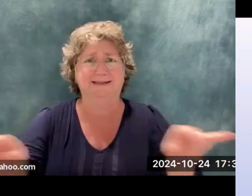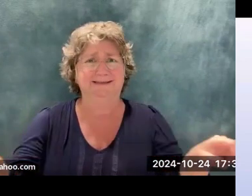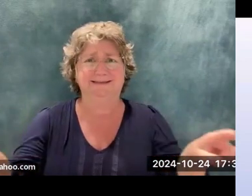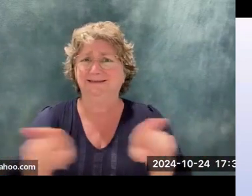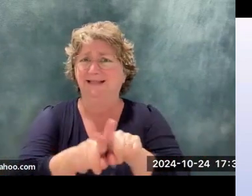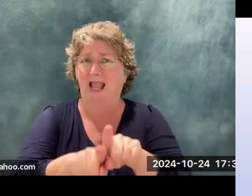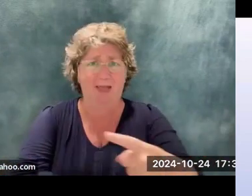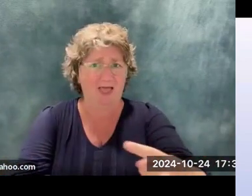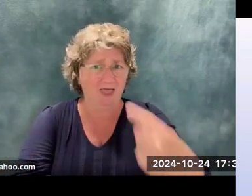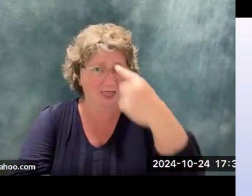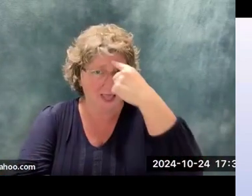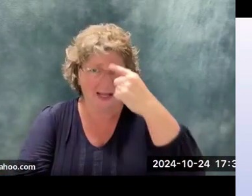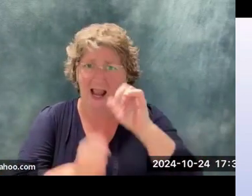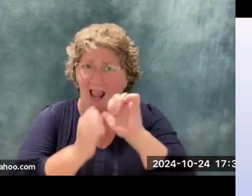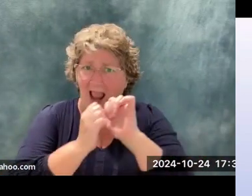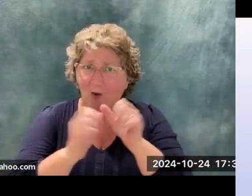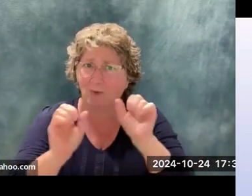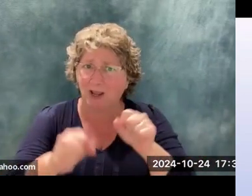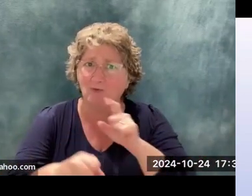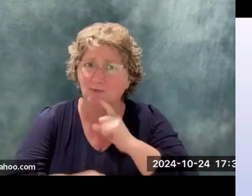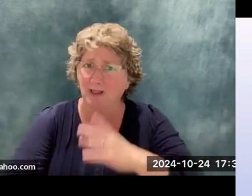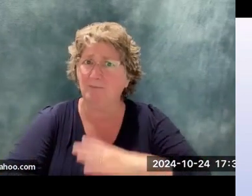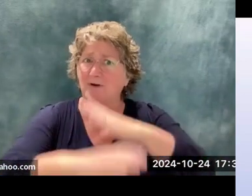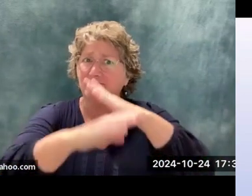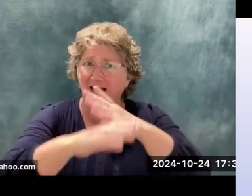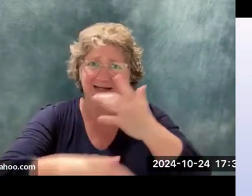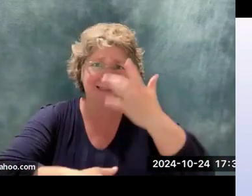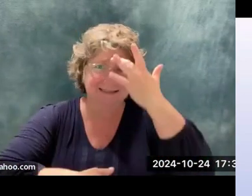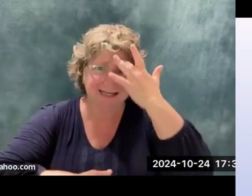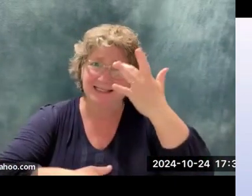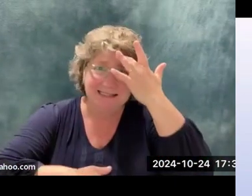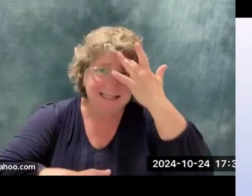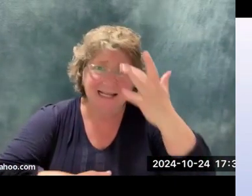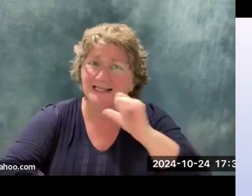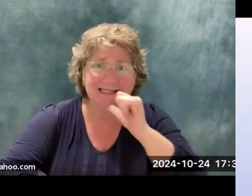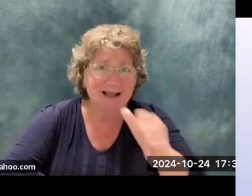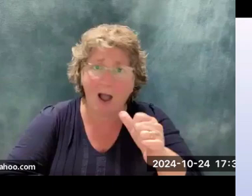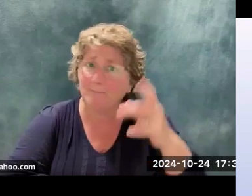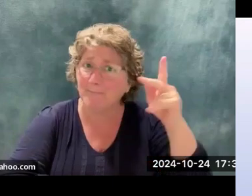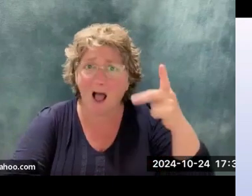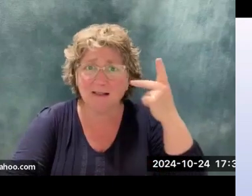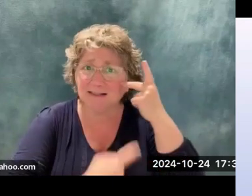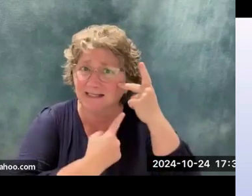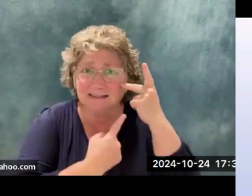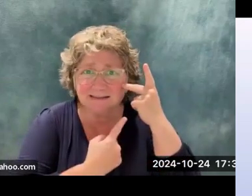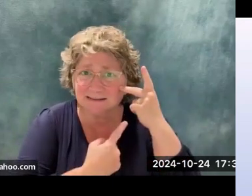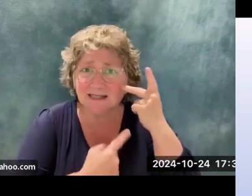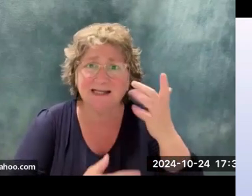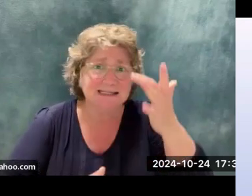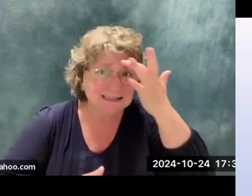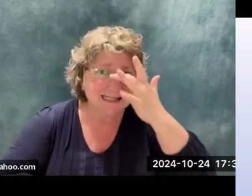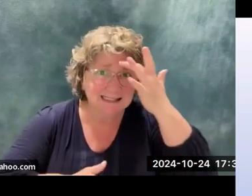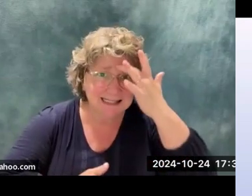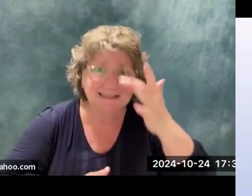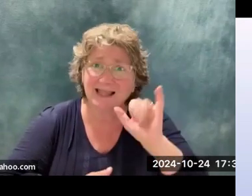to prevent COVID. But if the older people, people are Democrats, college graduates,